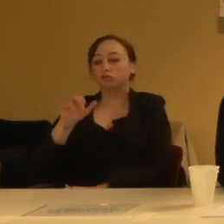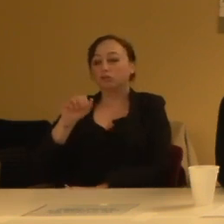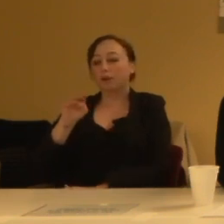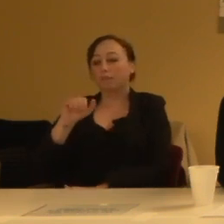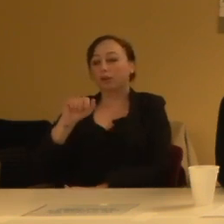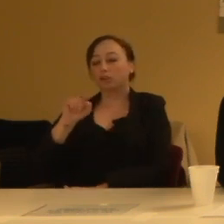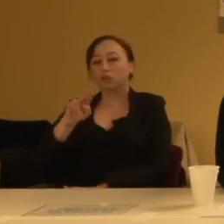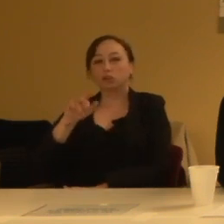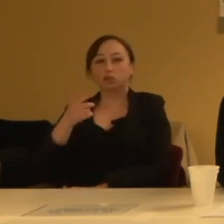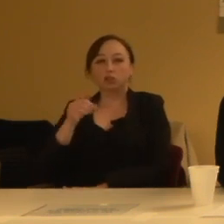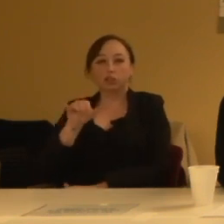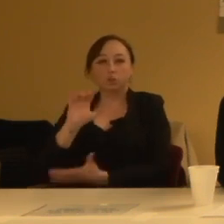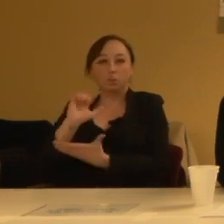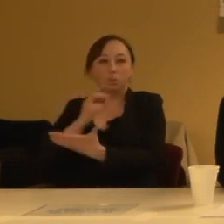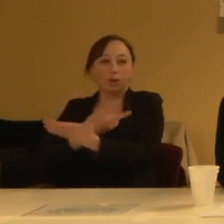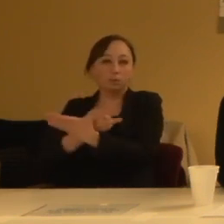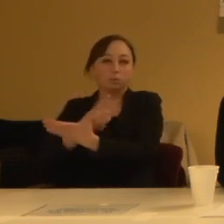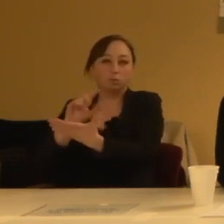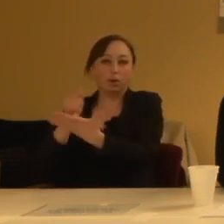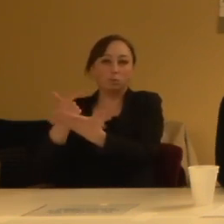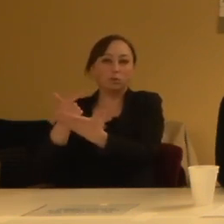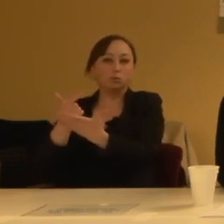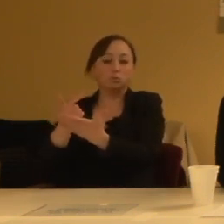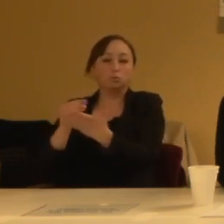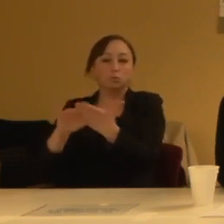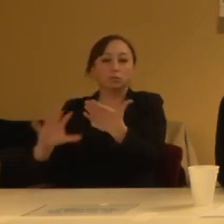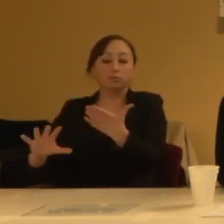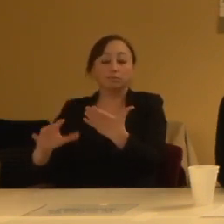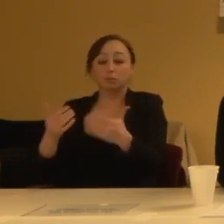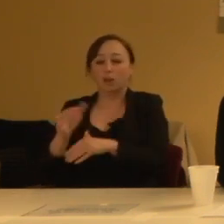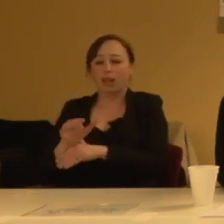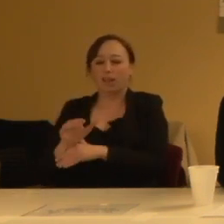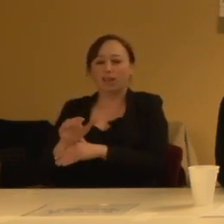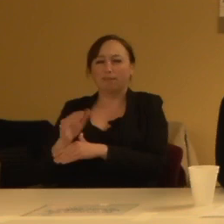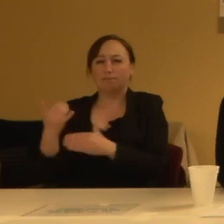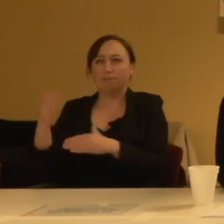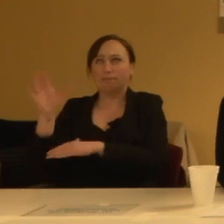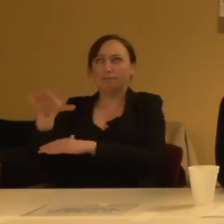This afternoon we have here with us three incredible guests.